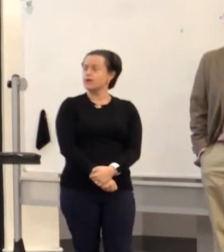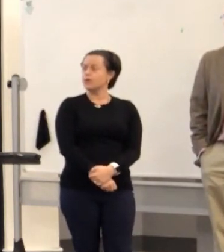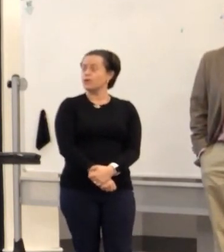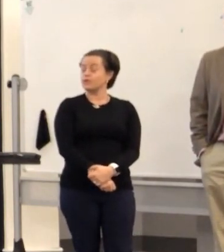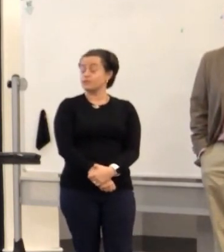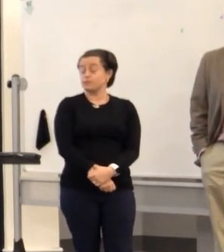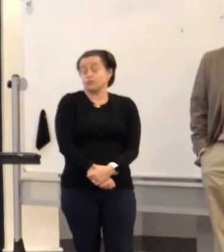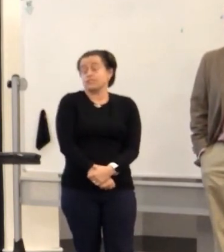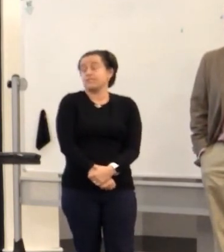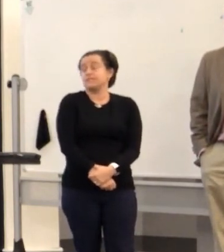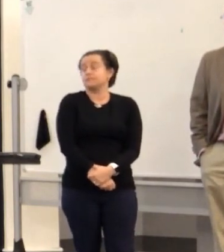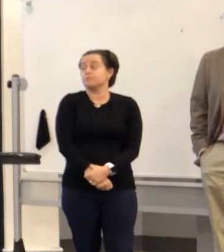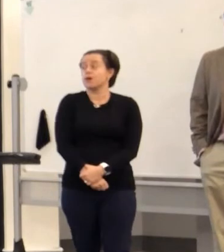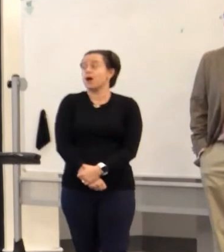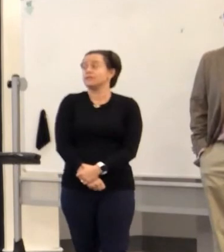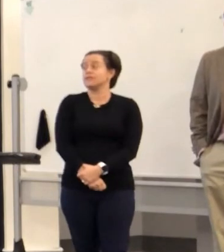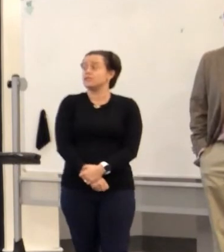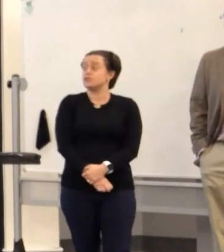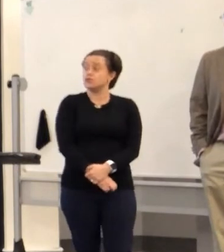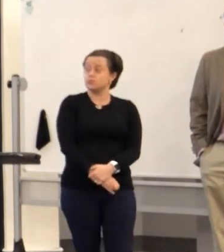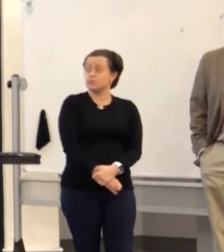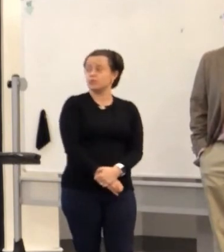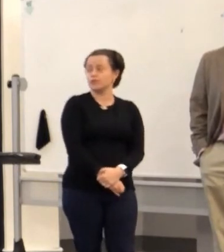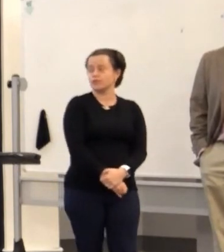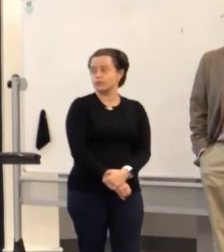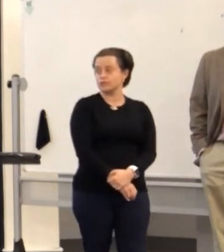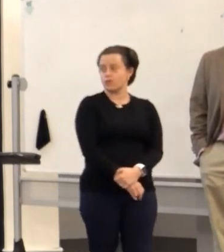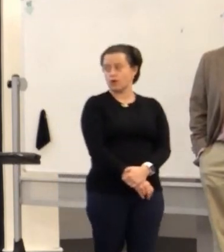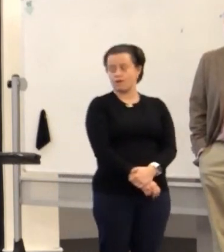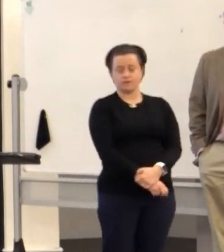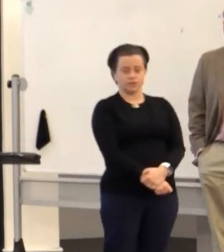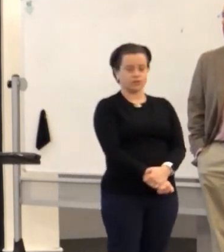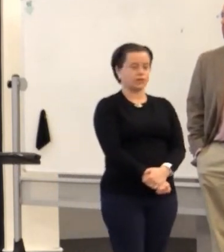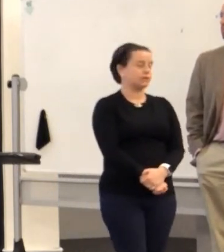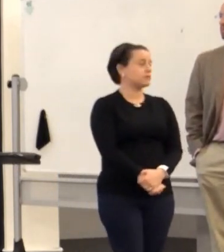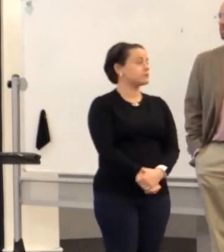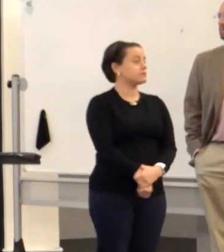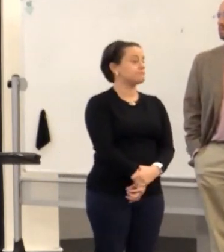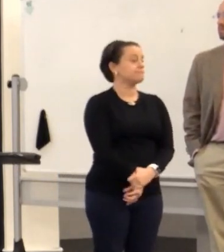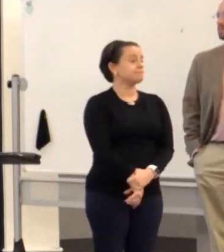with your team, colleague, students. We encourage more conversation like this.